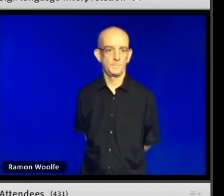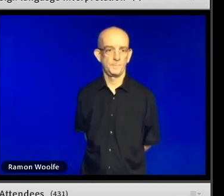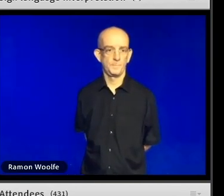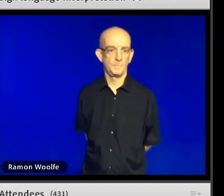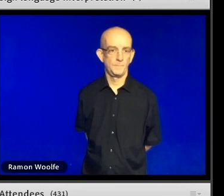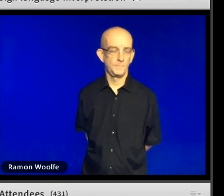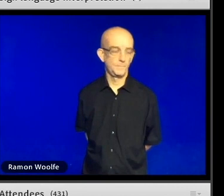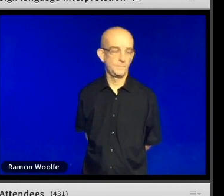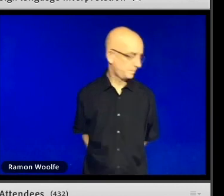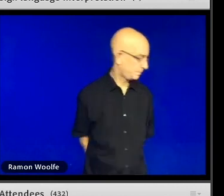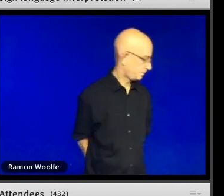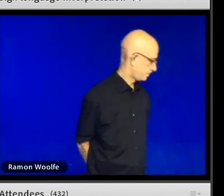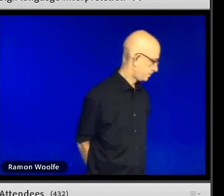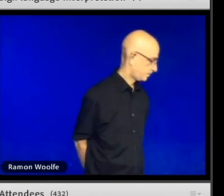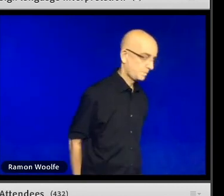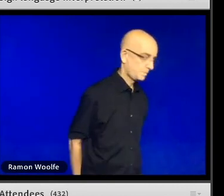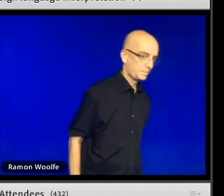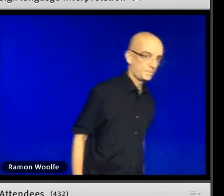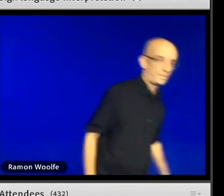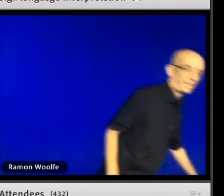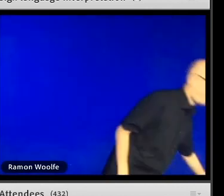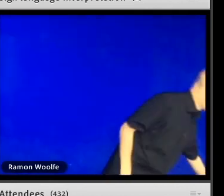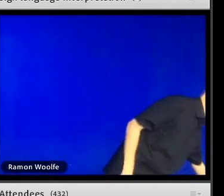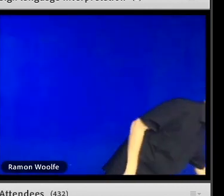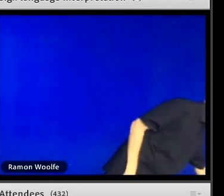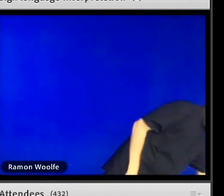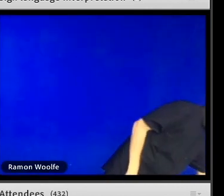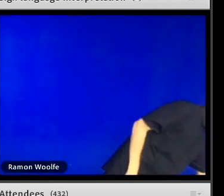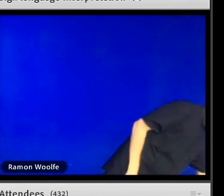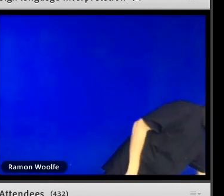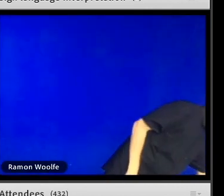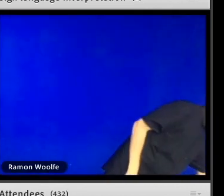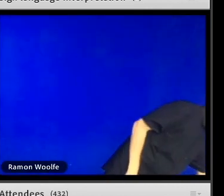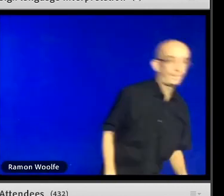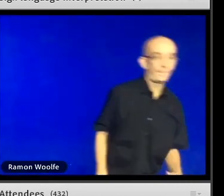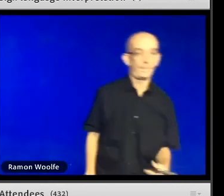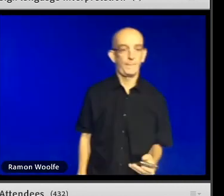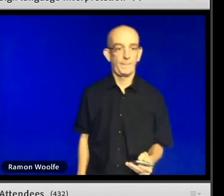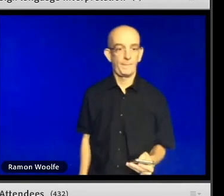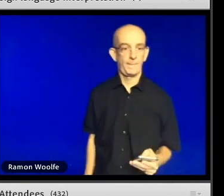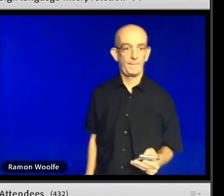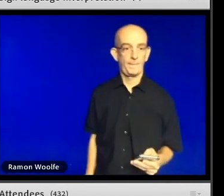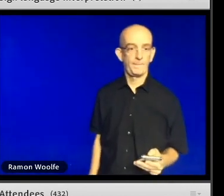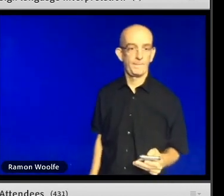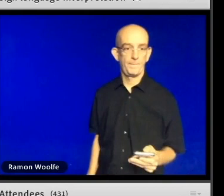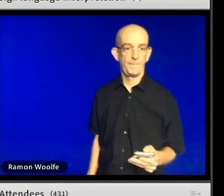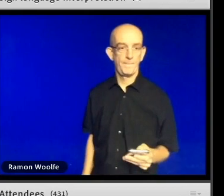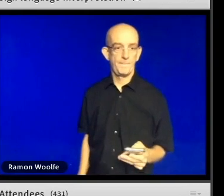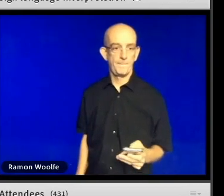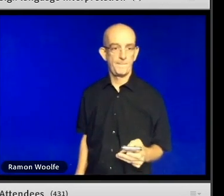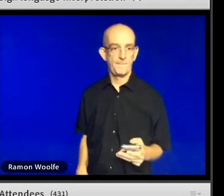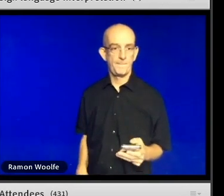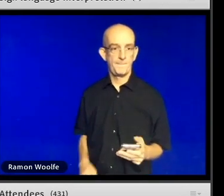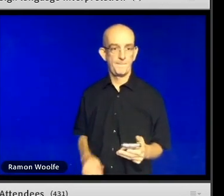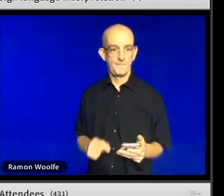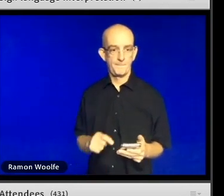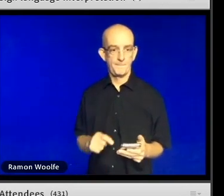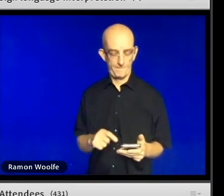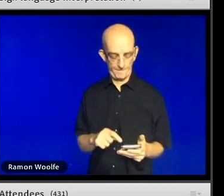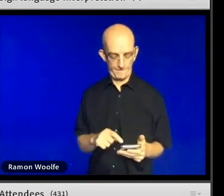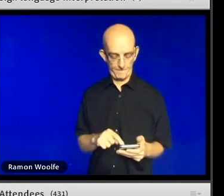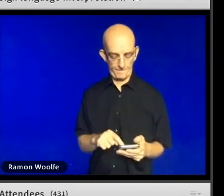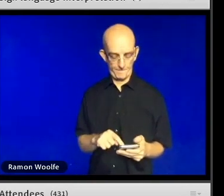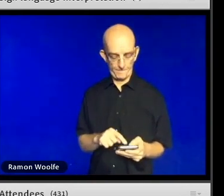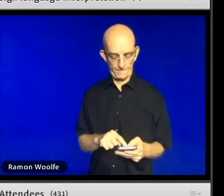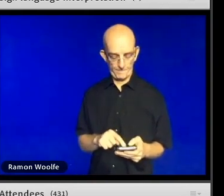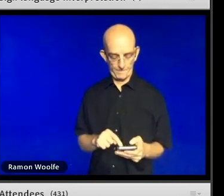the principle counting in the UN convention on the rights of persons with disabilities.